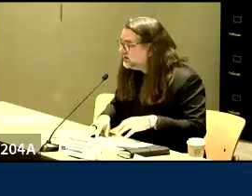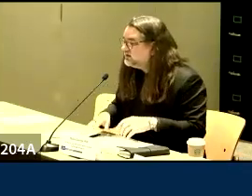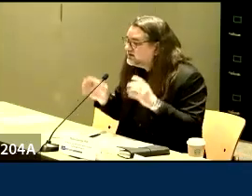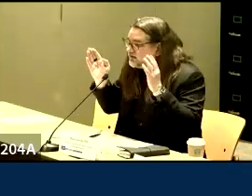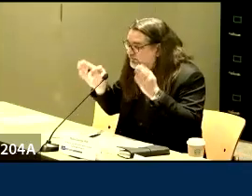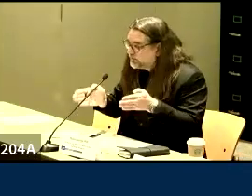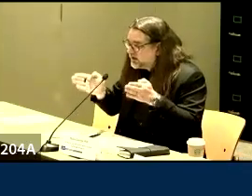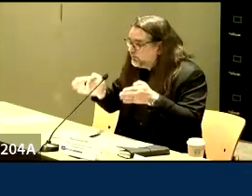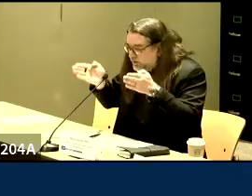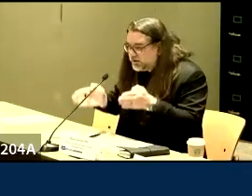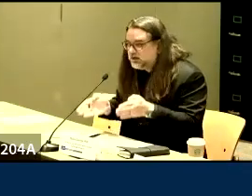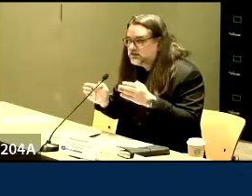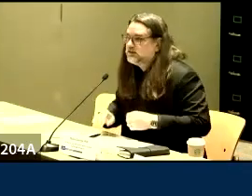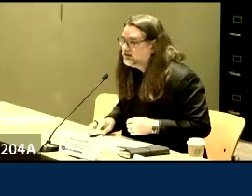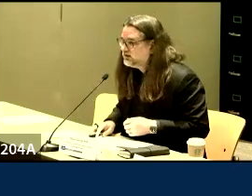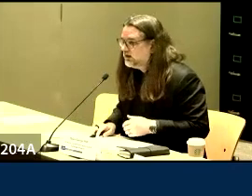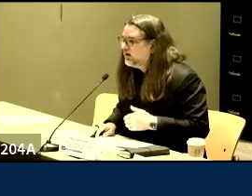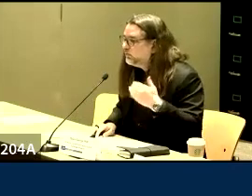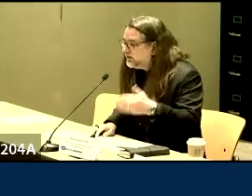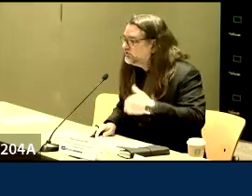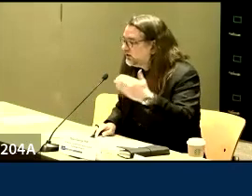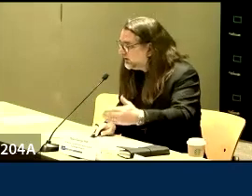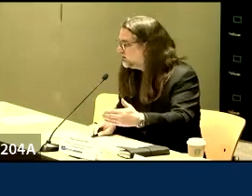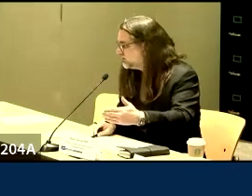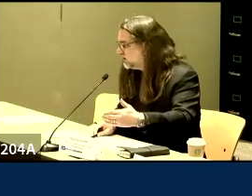This is the first time within CDC, we have generated those on our own.